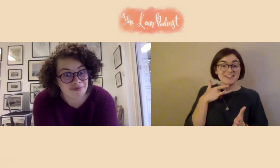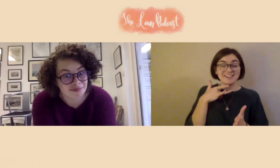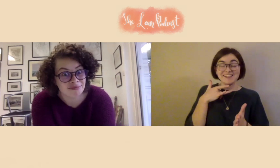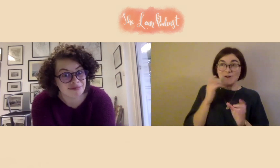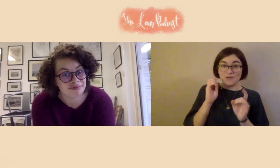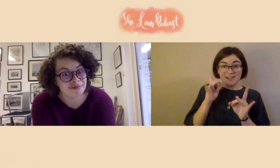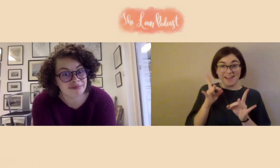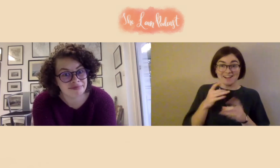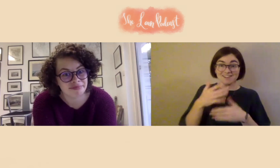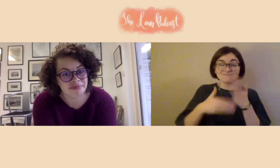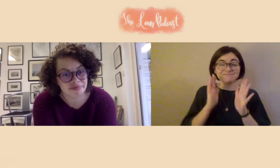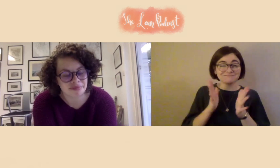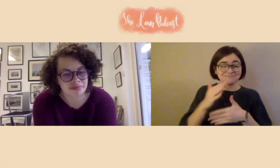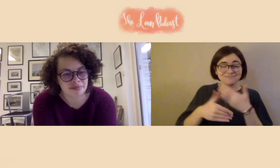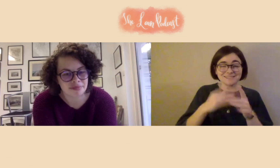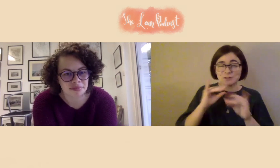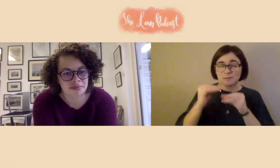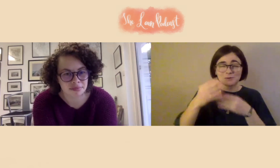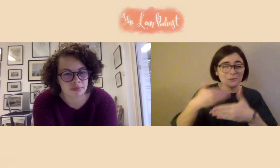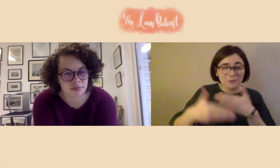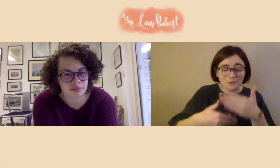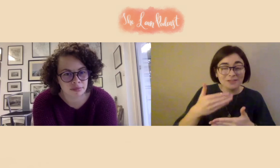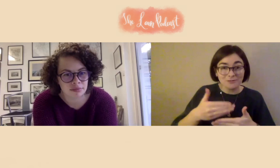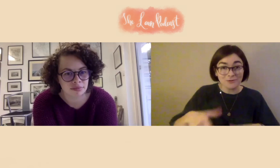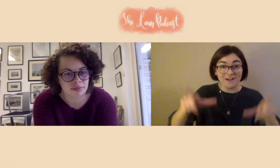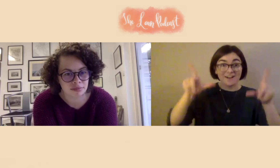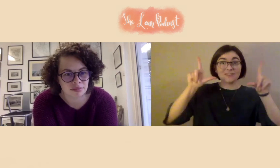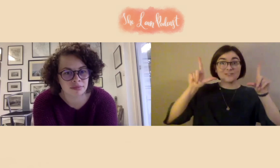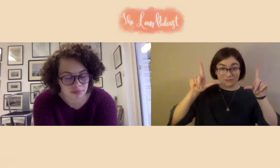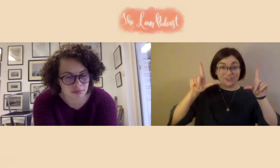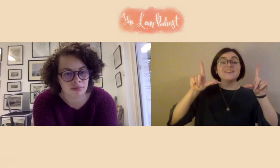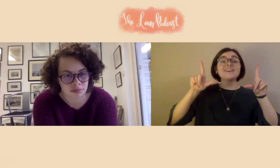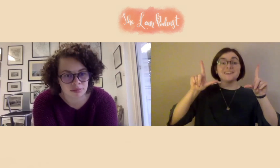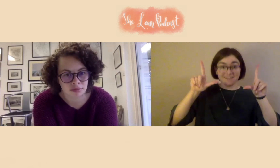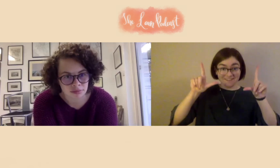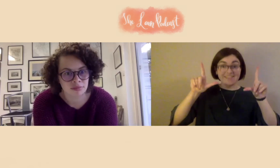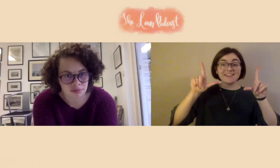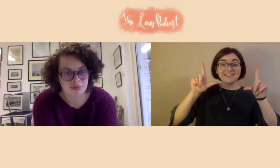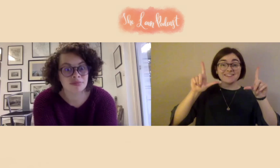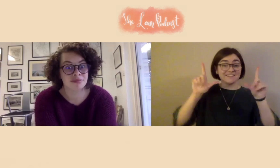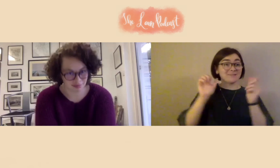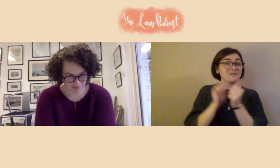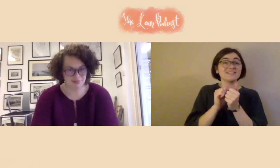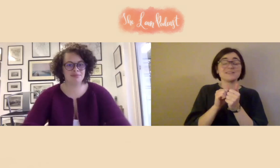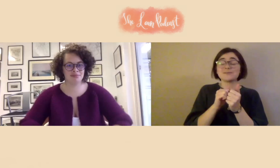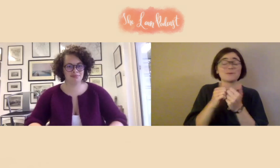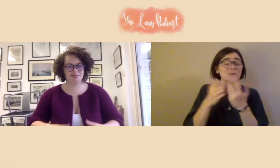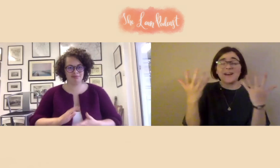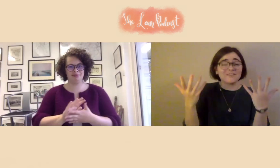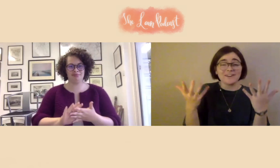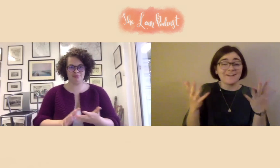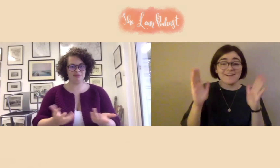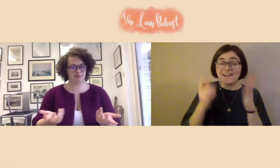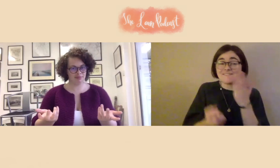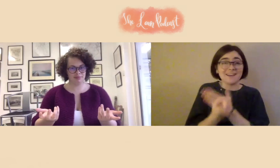Yeah, yeah. Exactly. And I suppose we were, you know if you're going along, you're interpreted away,